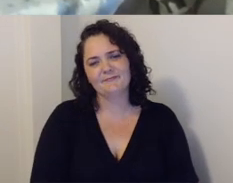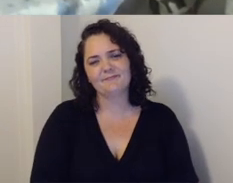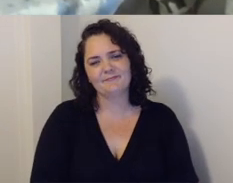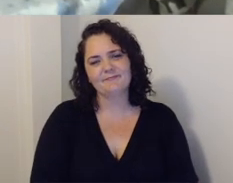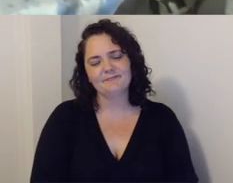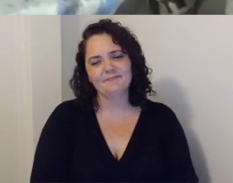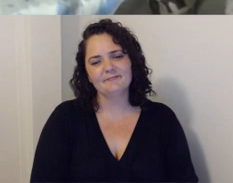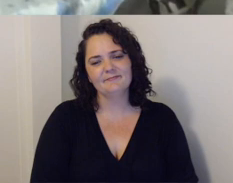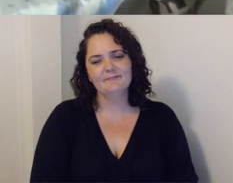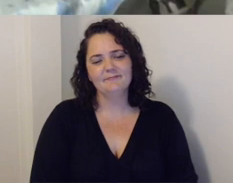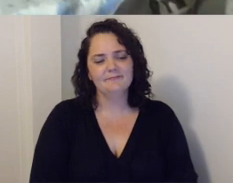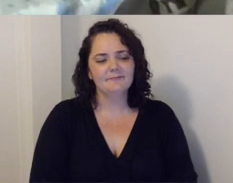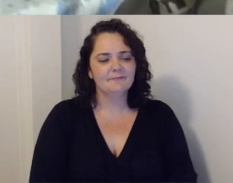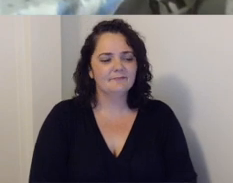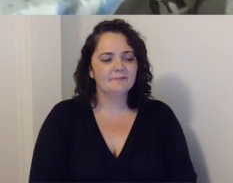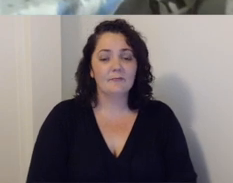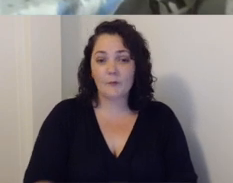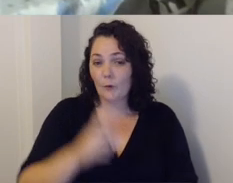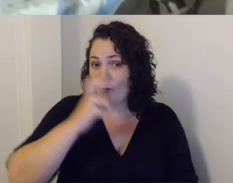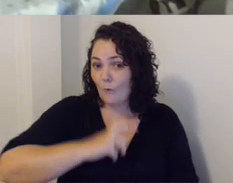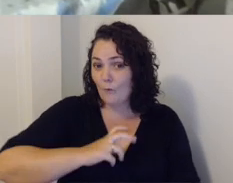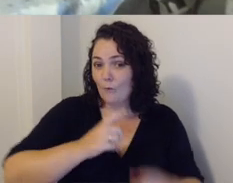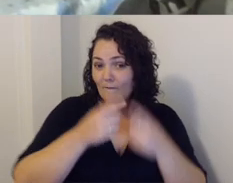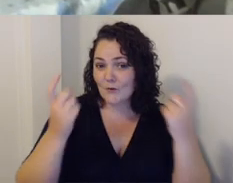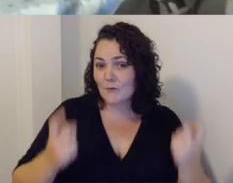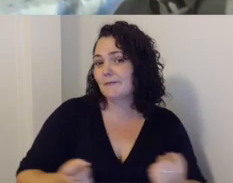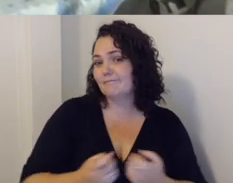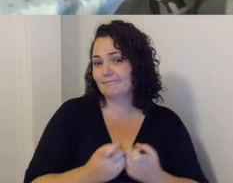these old forms these old paintings things that have been dead and gone for hundreds